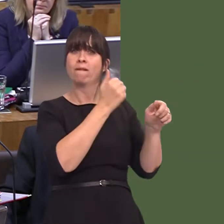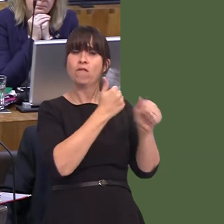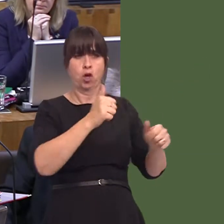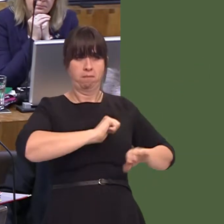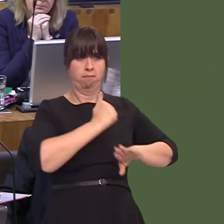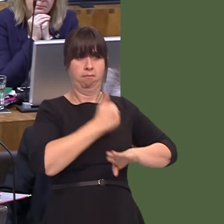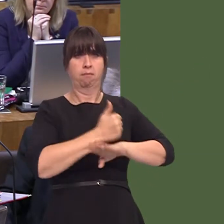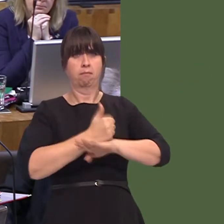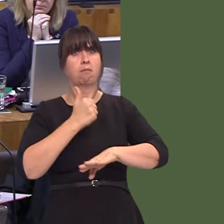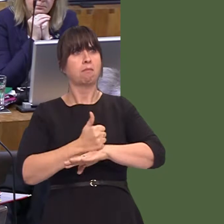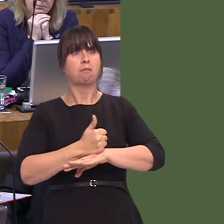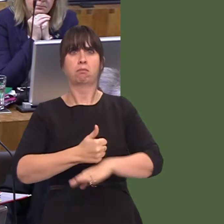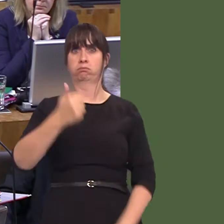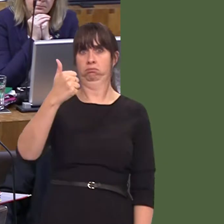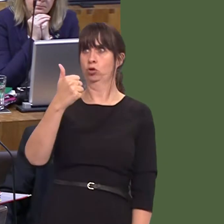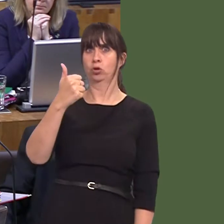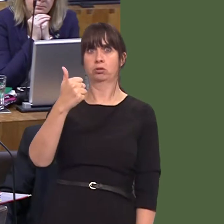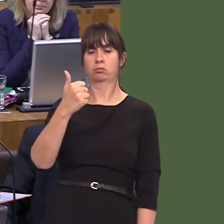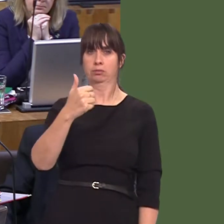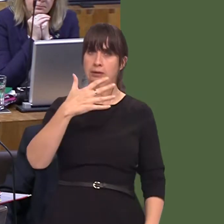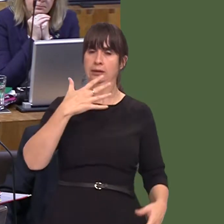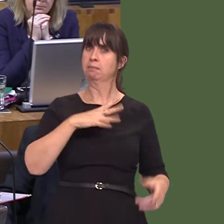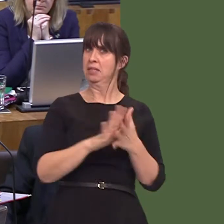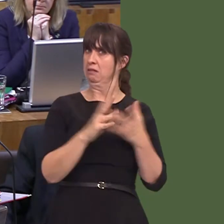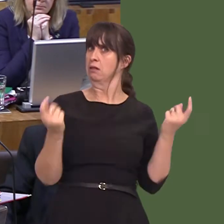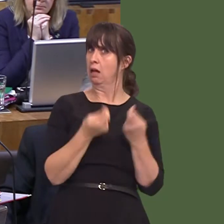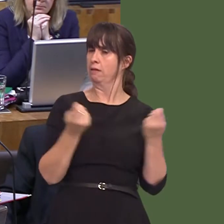That is not something that we should apologise foróitís a mark of our success.